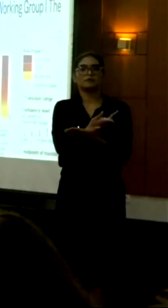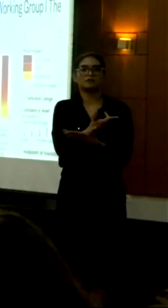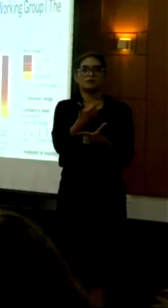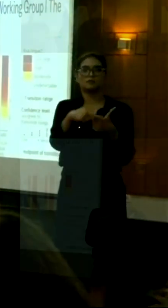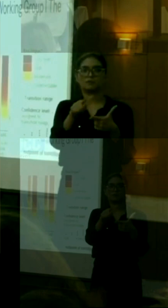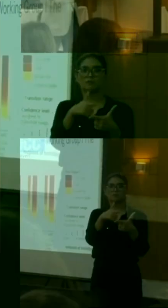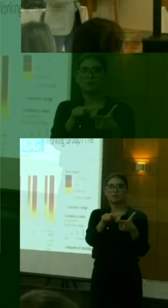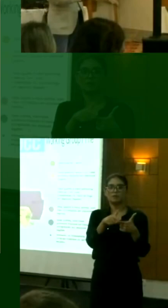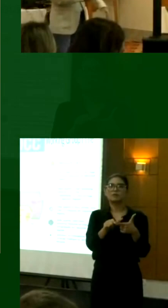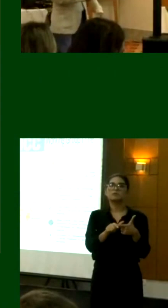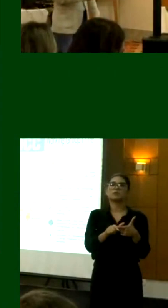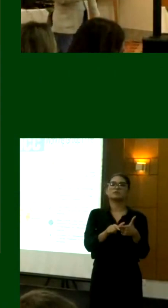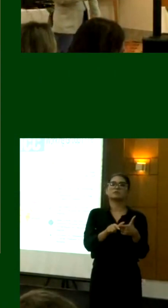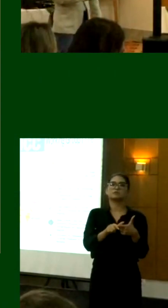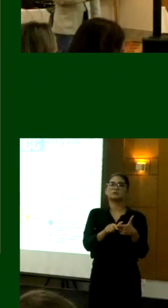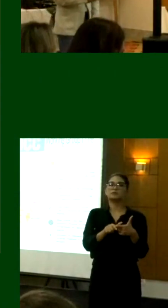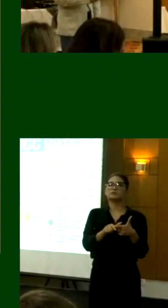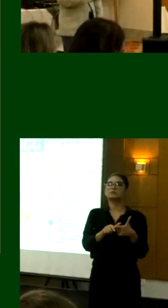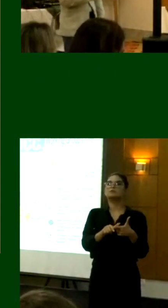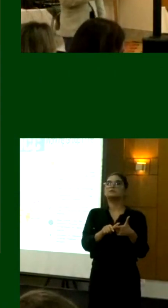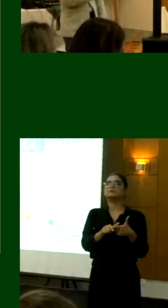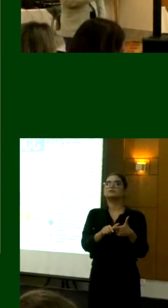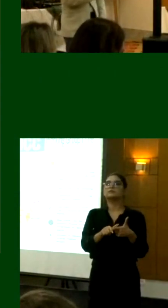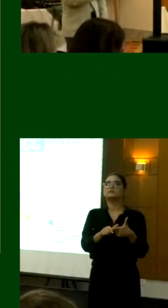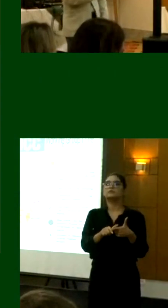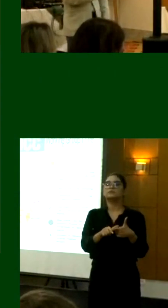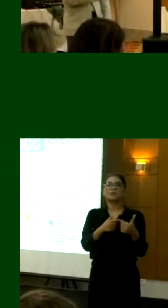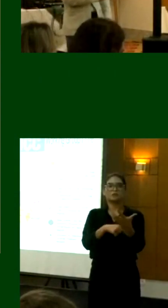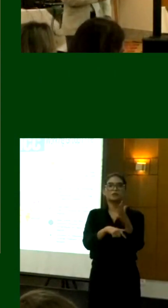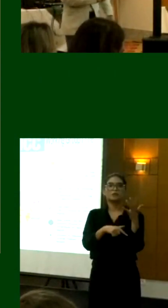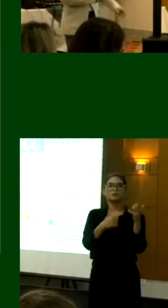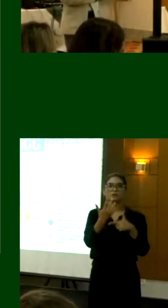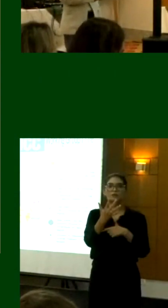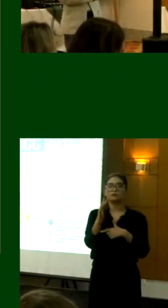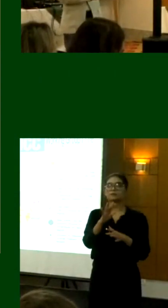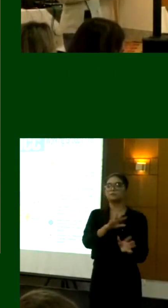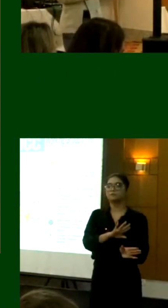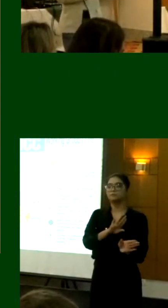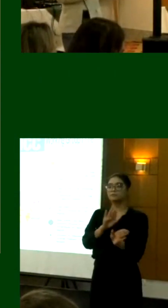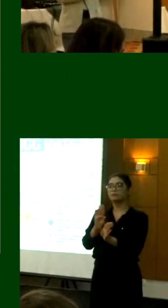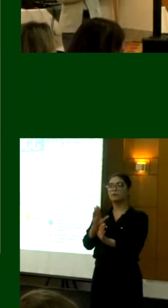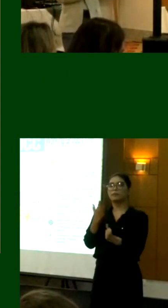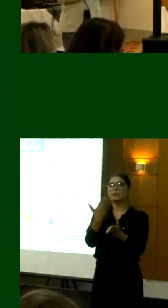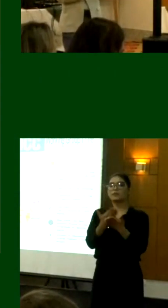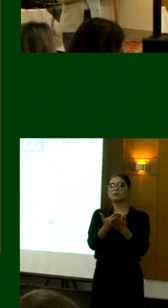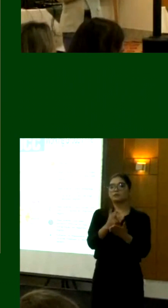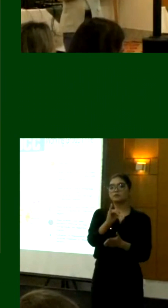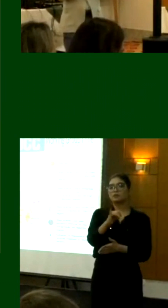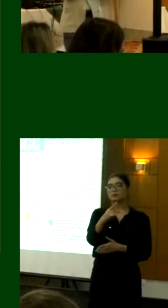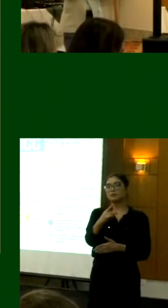that's the message now the following in these PCC studies they are global models and global models